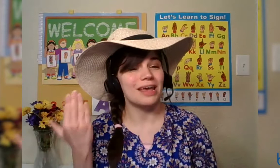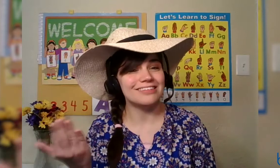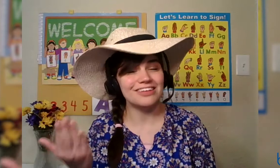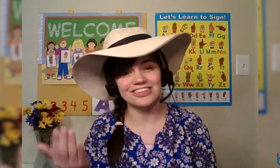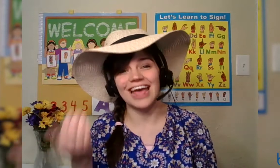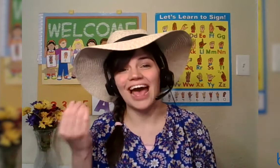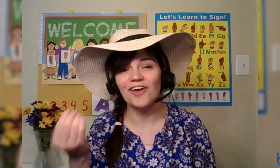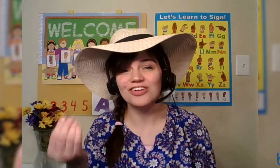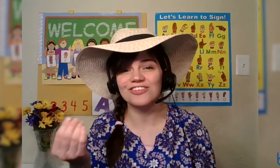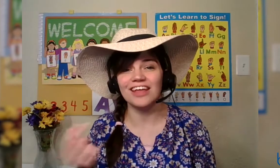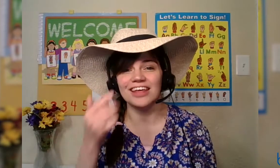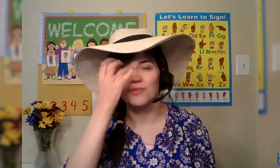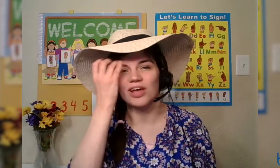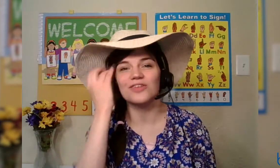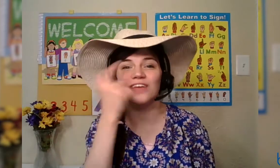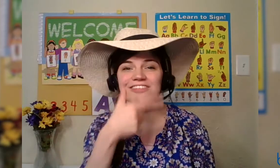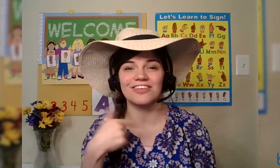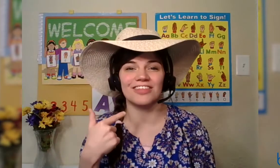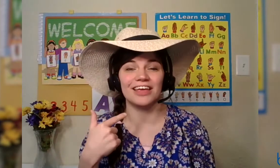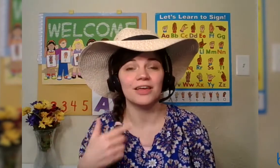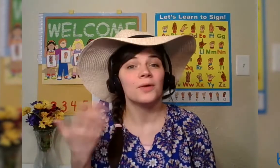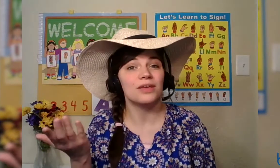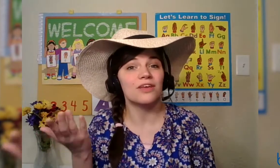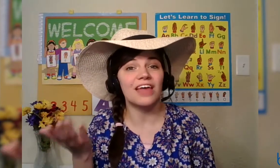pay attention to how you're signing and what your face looks like because that